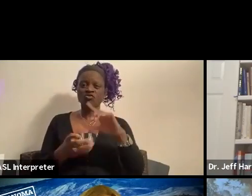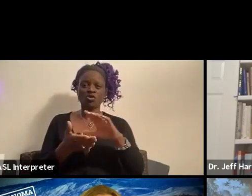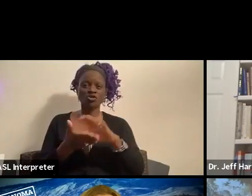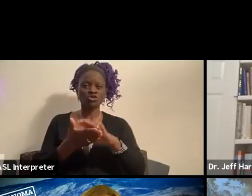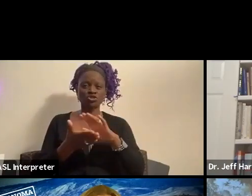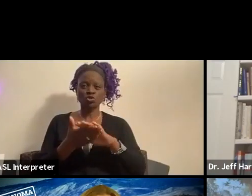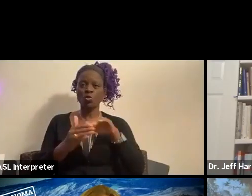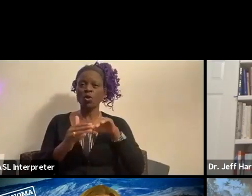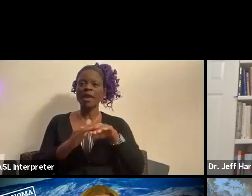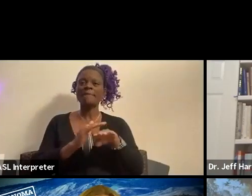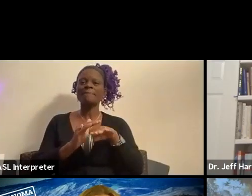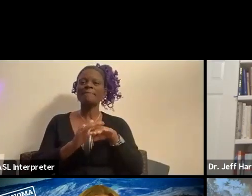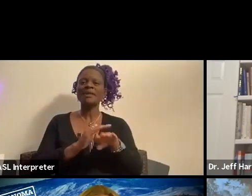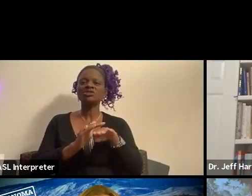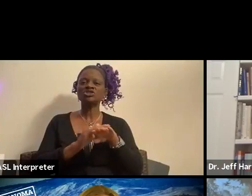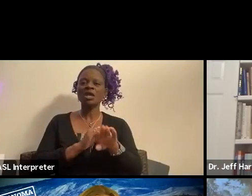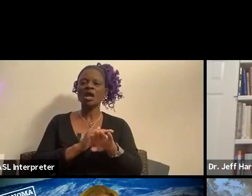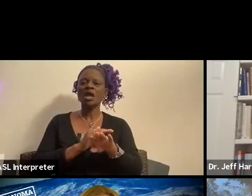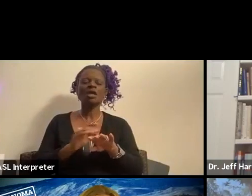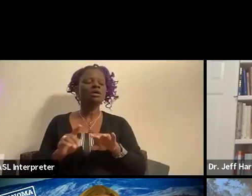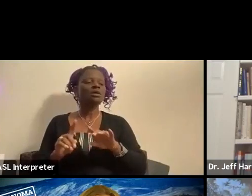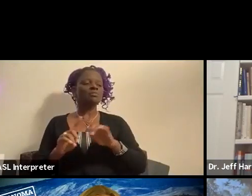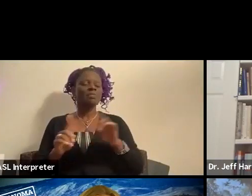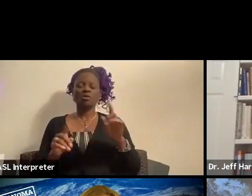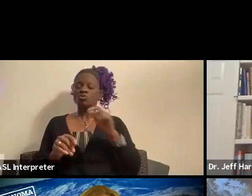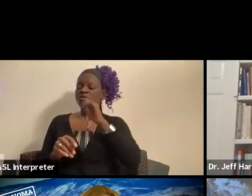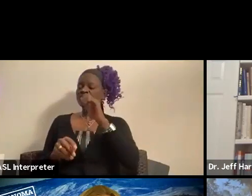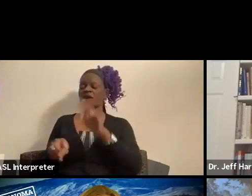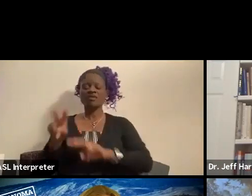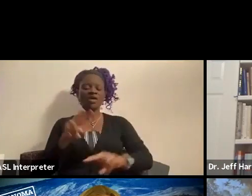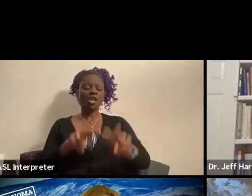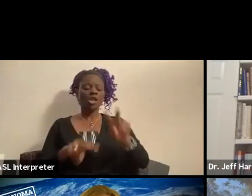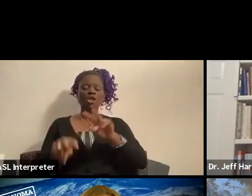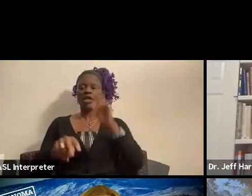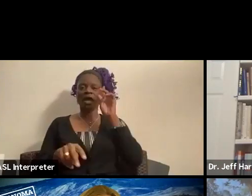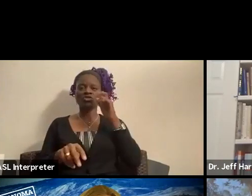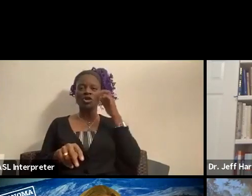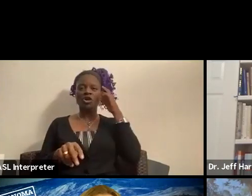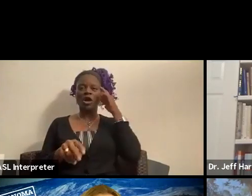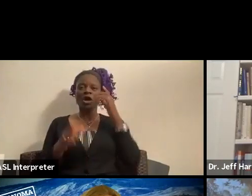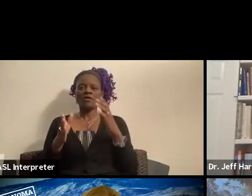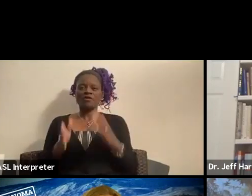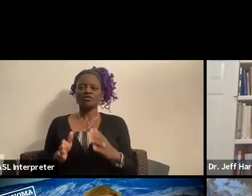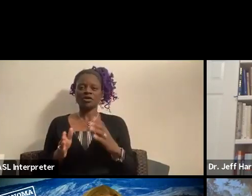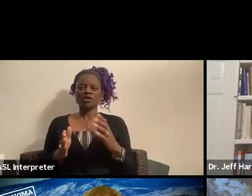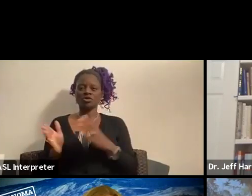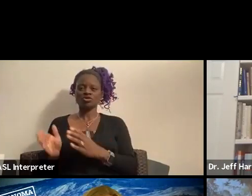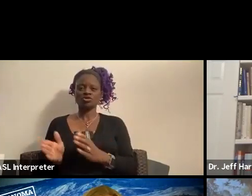The legislature has, as they even looked at the governor's plan yet. So we've got a long ways to go. But that's what I tell parents.